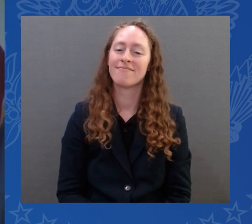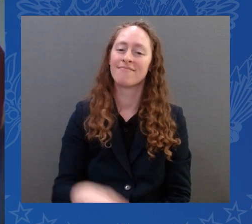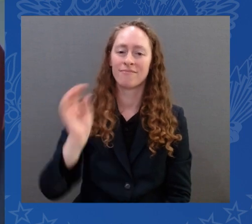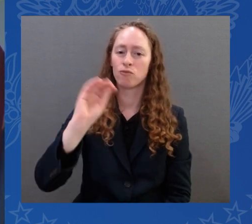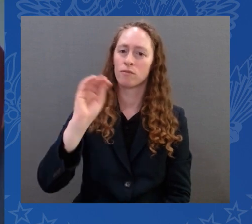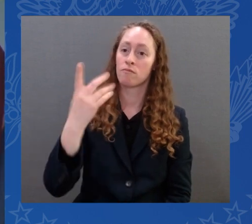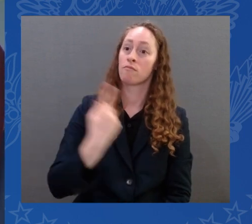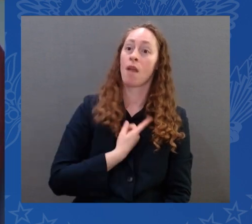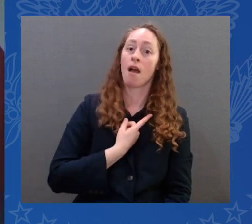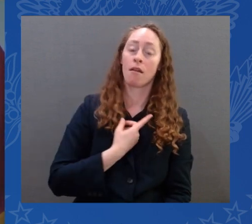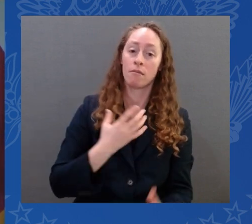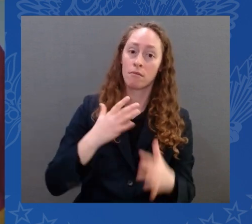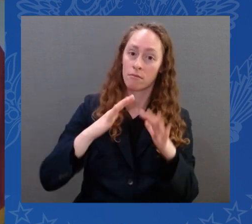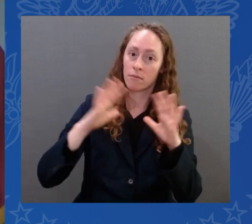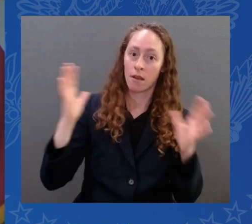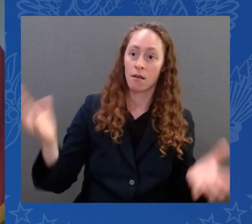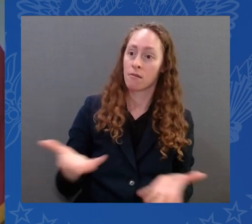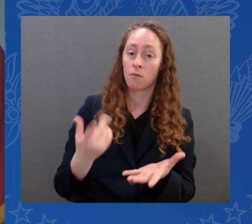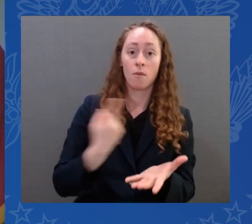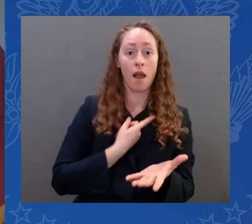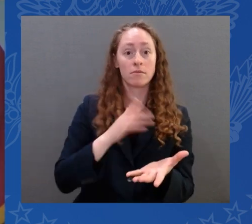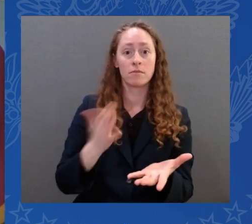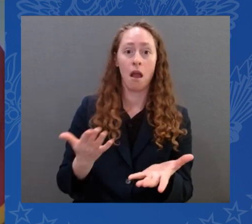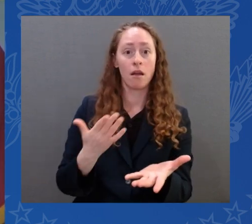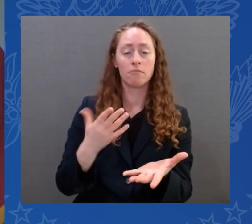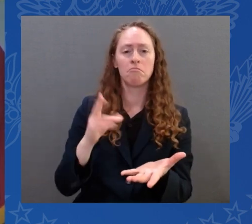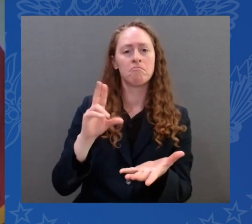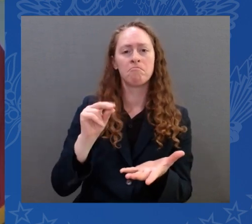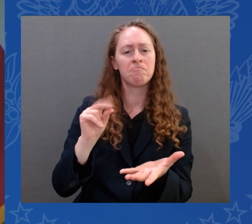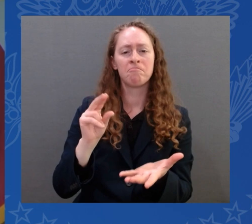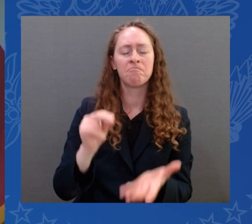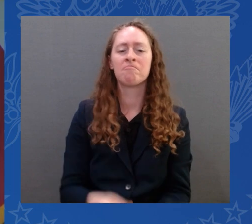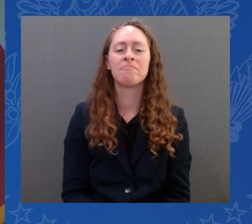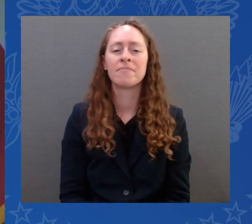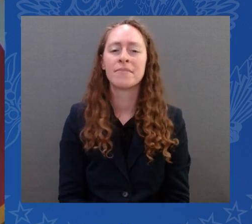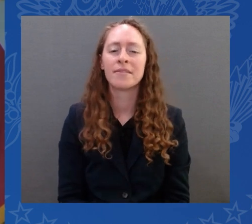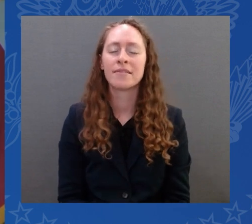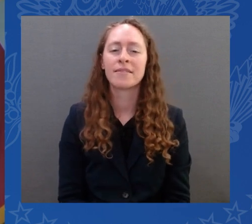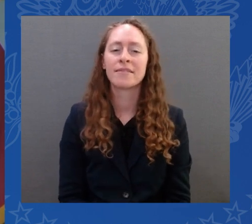I can't help but think must be a reflection -- some reflection of that moment in your lives,